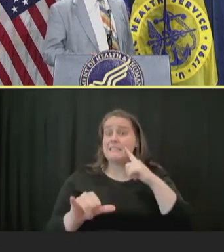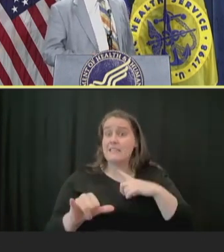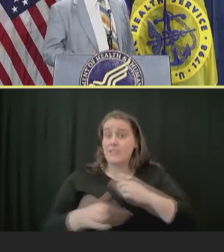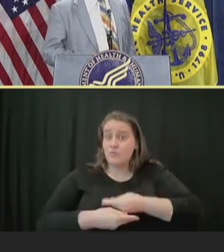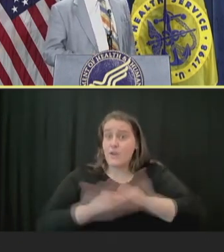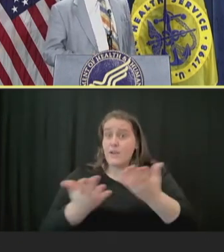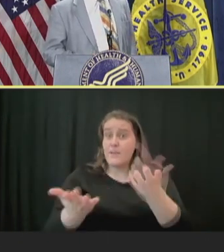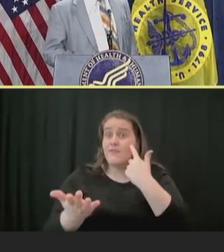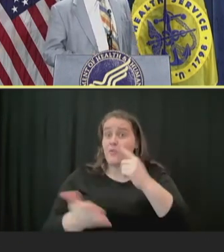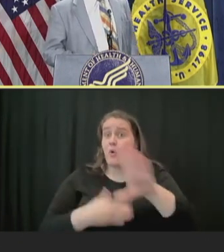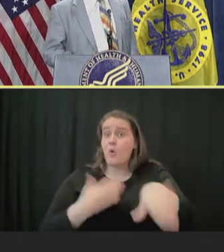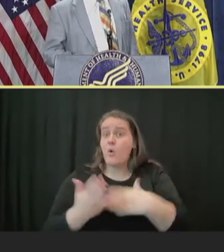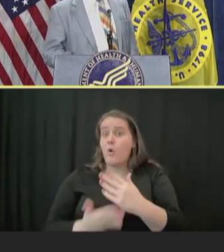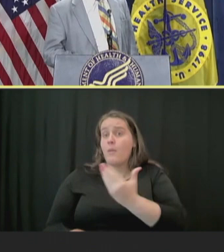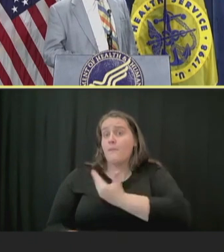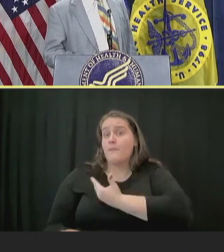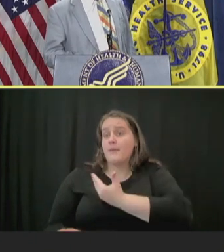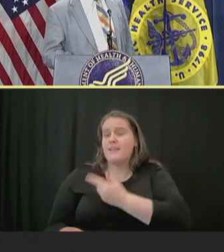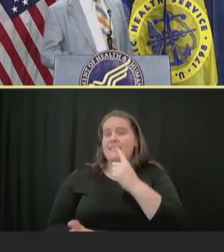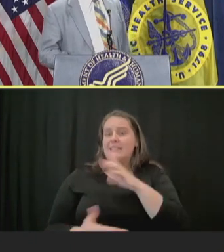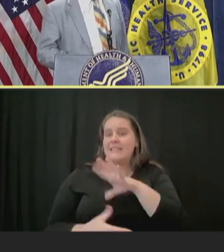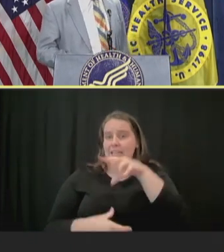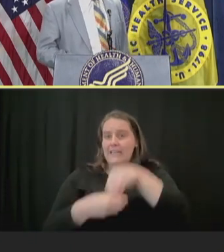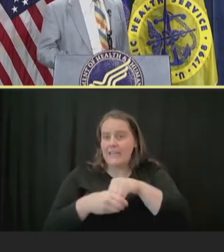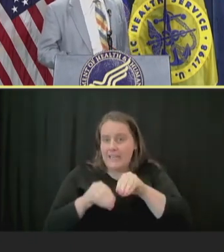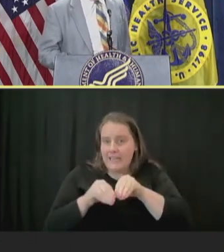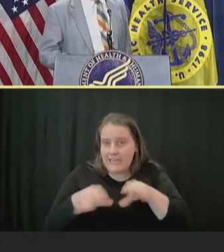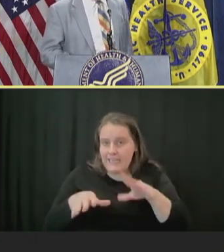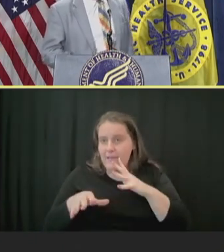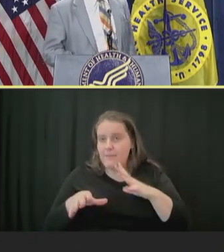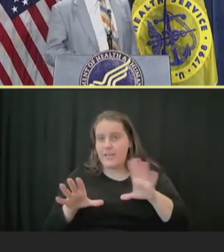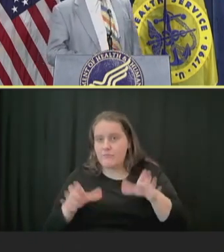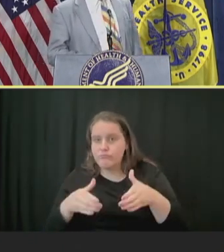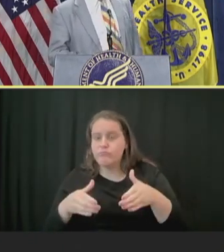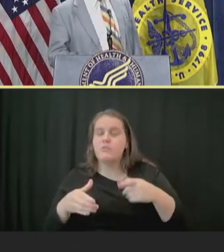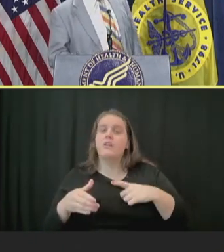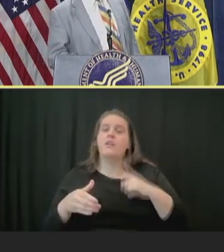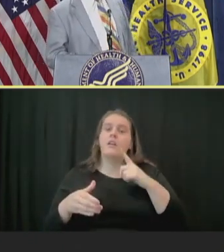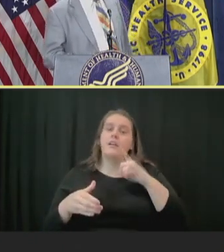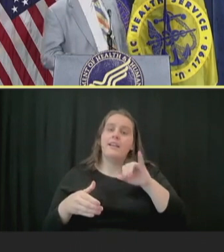day or first month of life get vaccinated intradermally, which is important in -- with